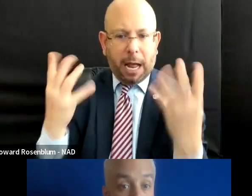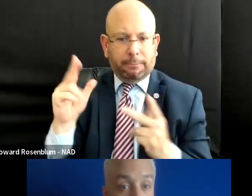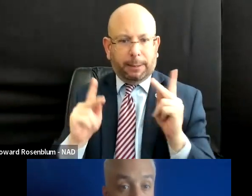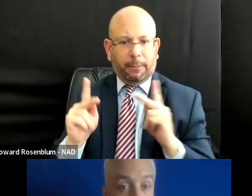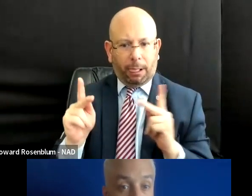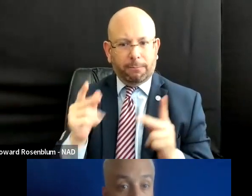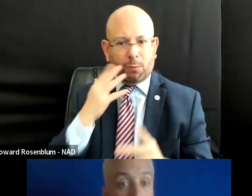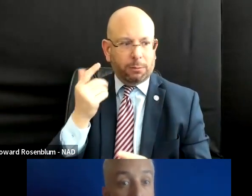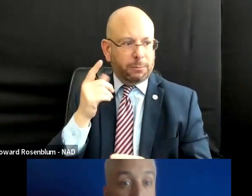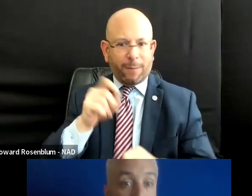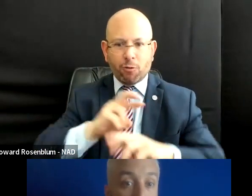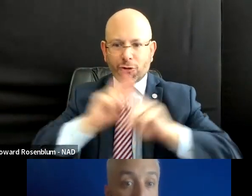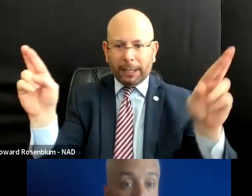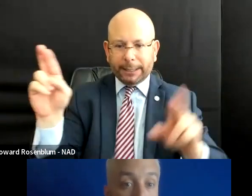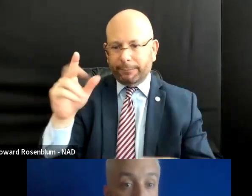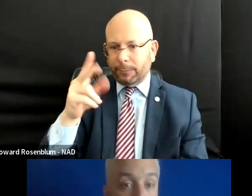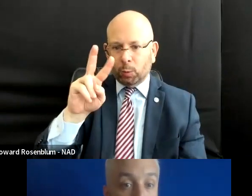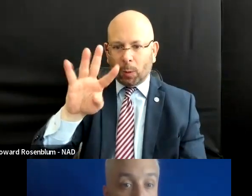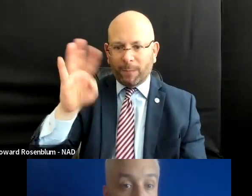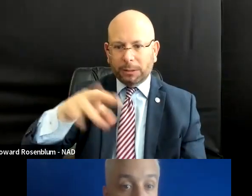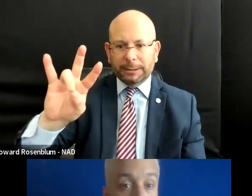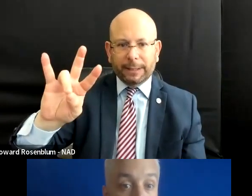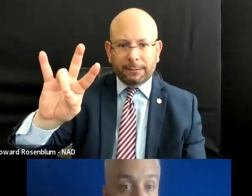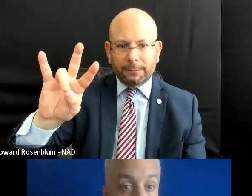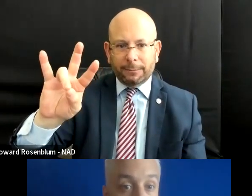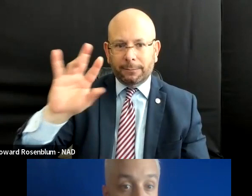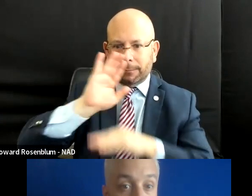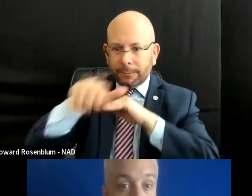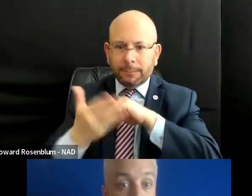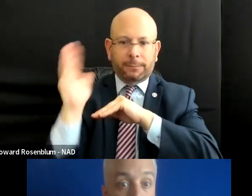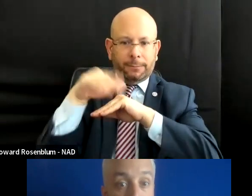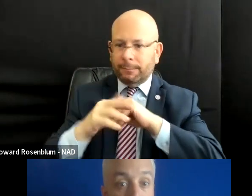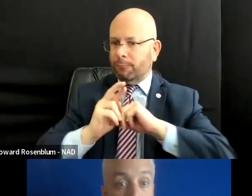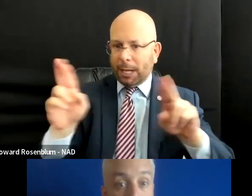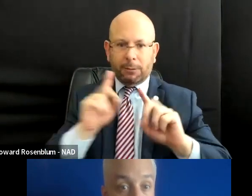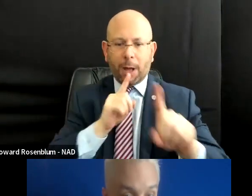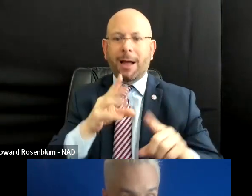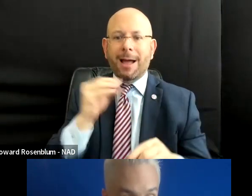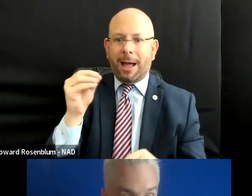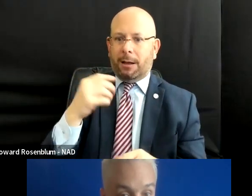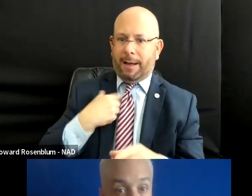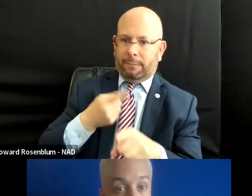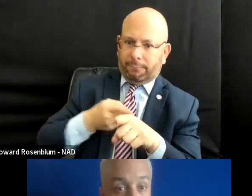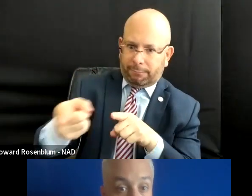have the capability and the resources and the FCC hasn't been 100% on board with that. They would have to give the funding to it because it